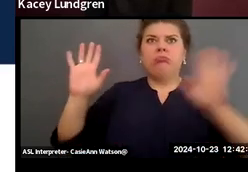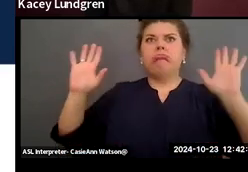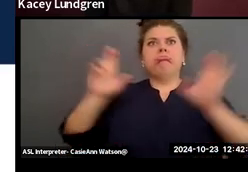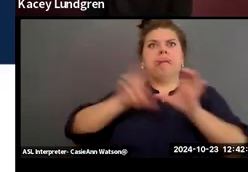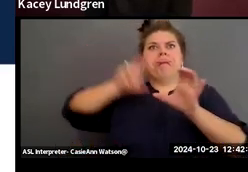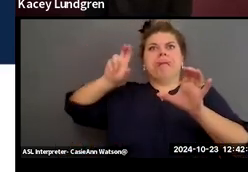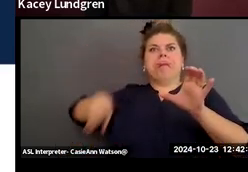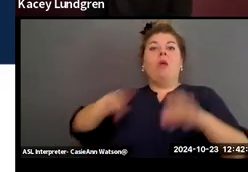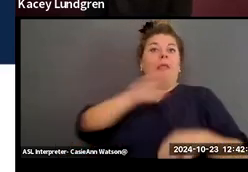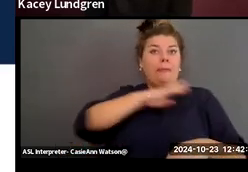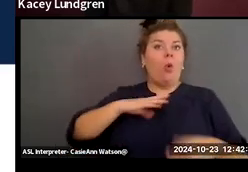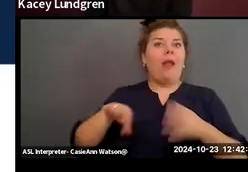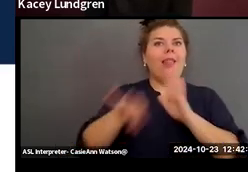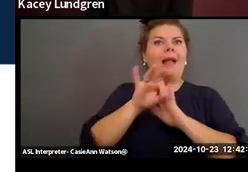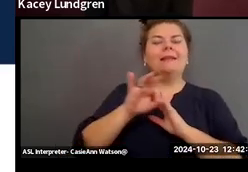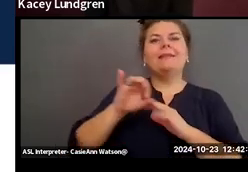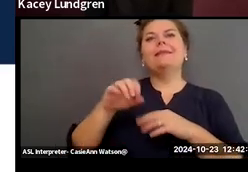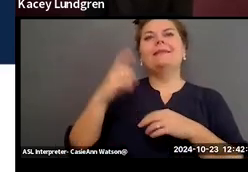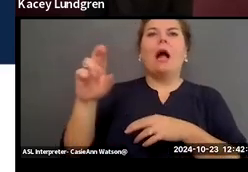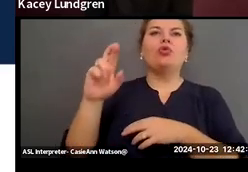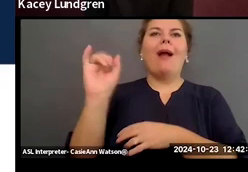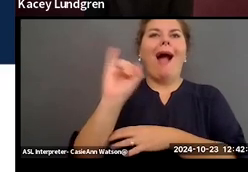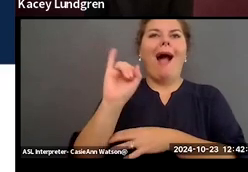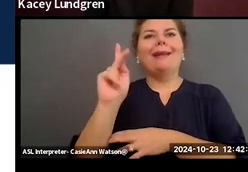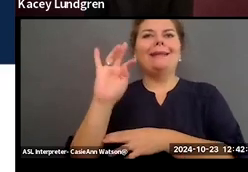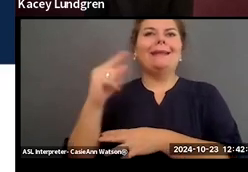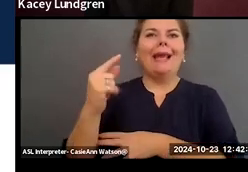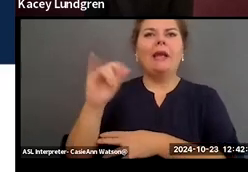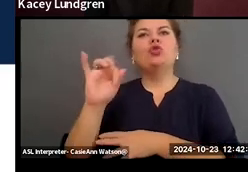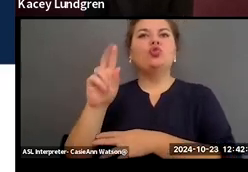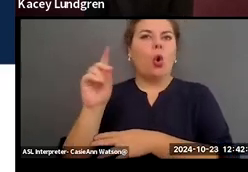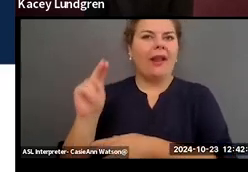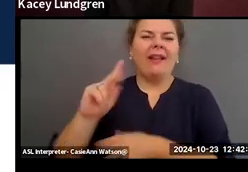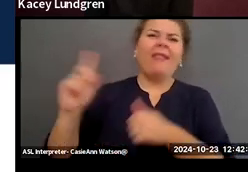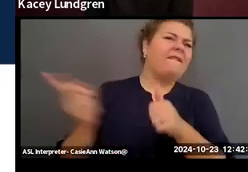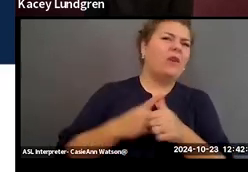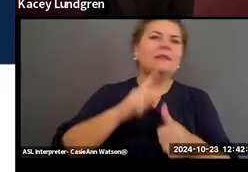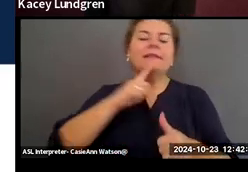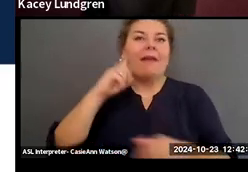and the board elected Dr. I. King Jordan, the first deaf president in Gallaudet's history.